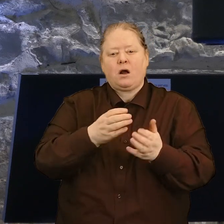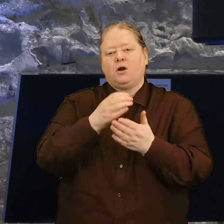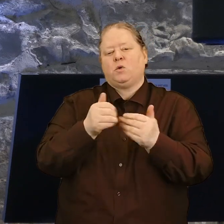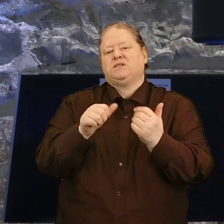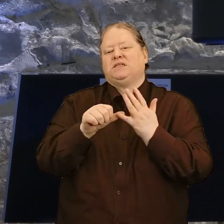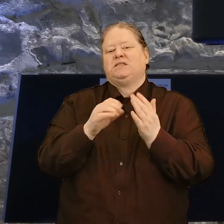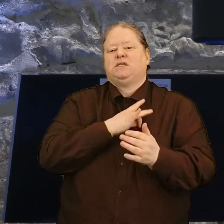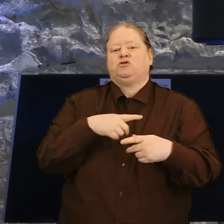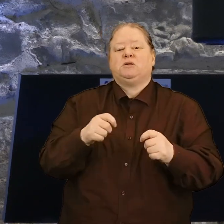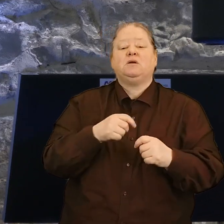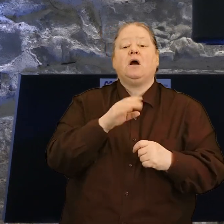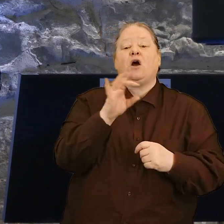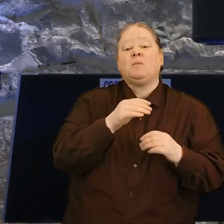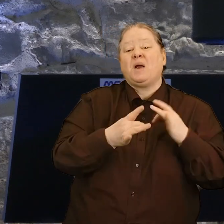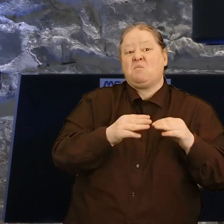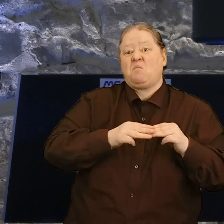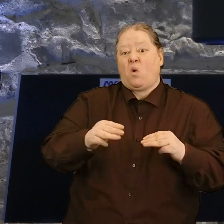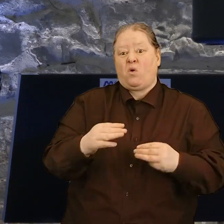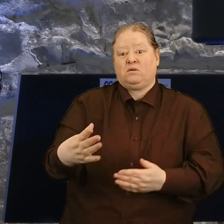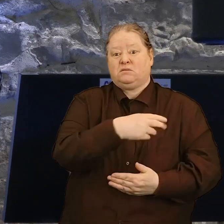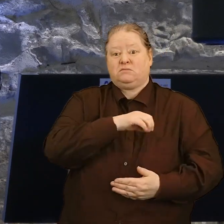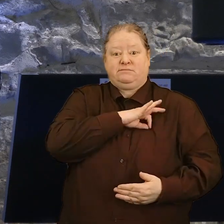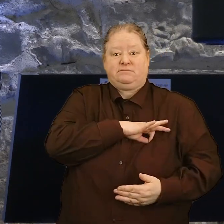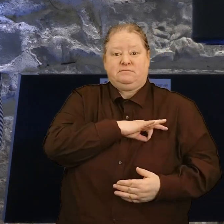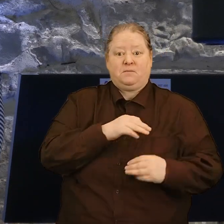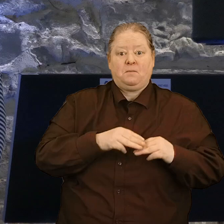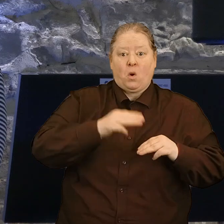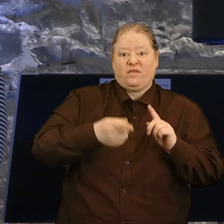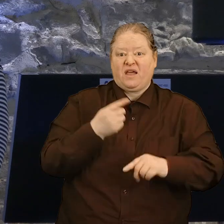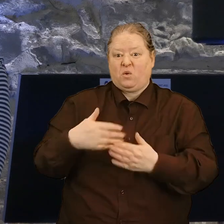Corrigan made more on his own in private practice than the building cost, so he was doing extremely well.